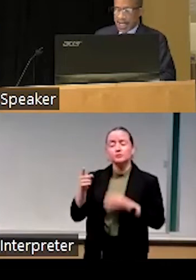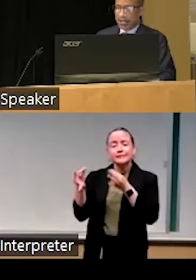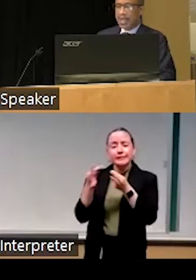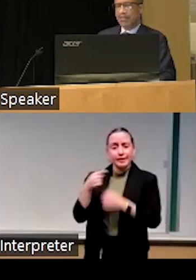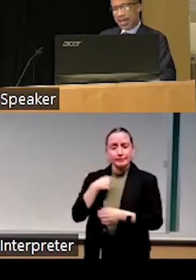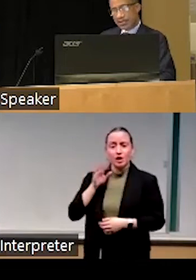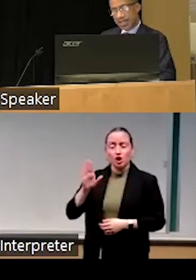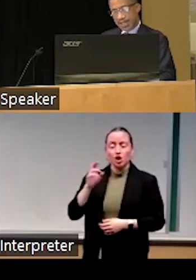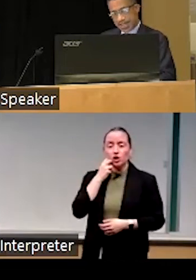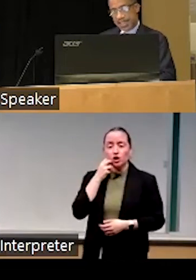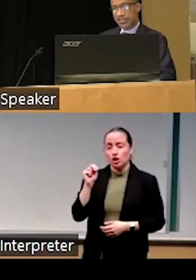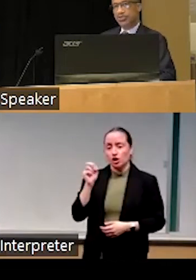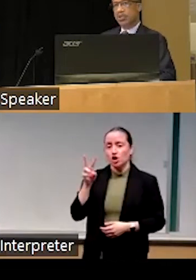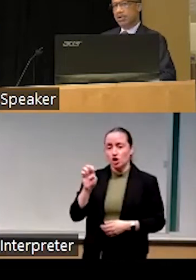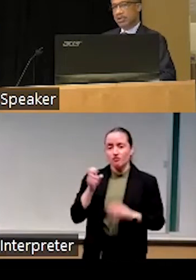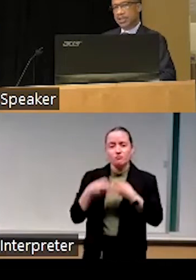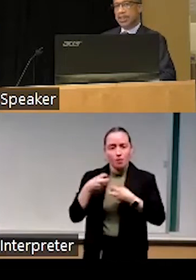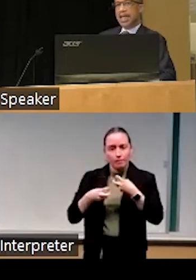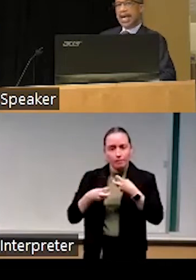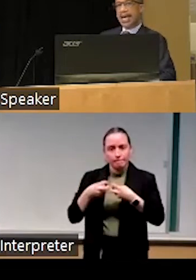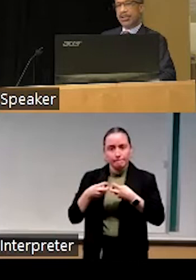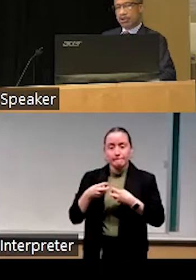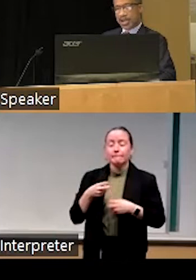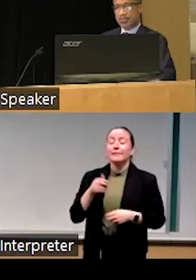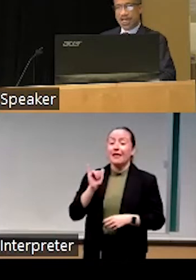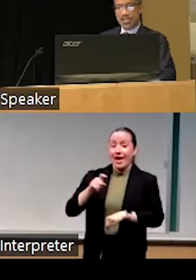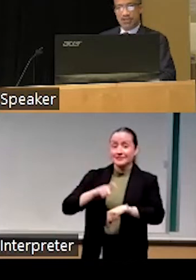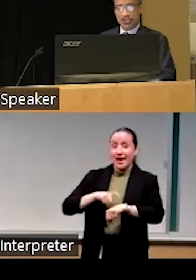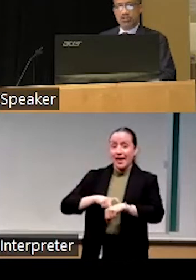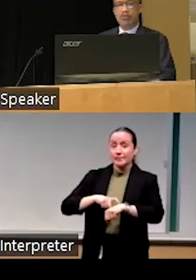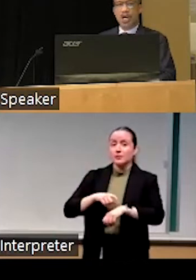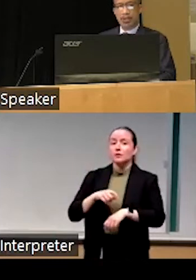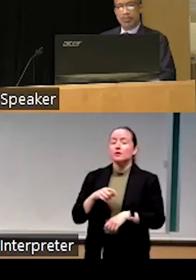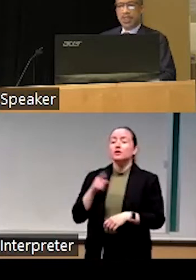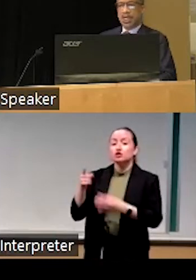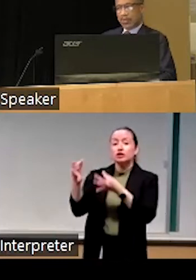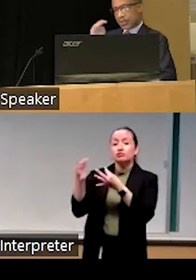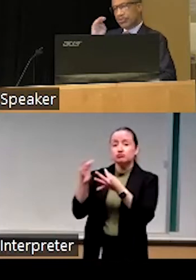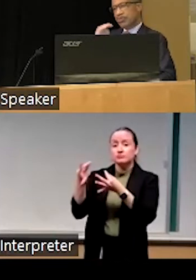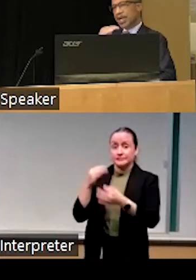and and rather than listening to her and her explanation of her nerve problem I went through